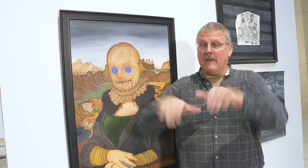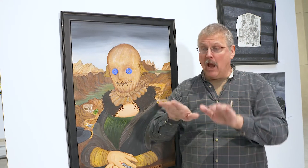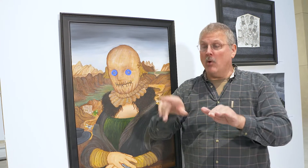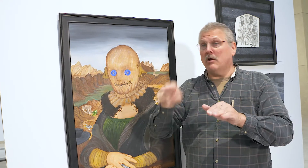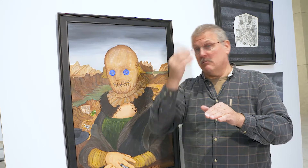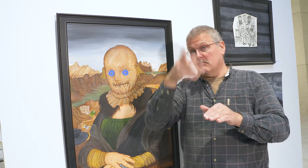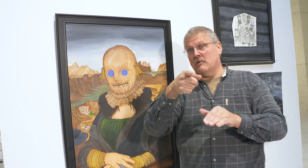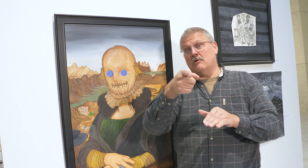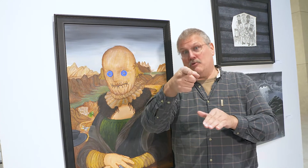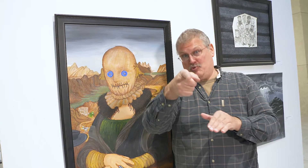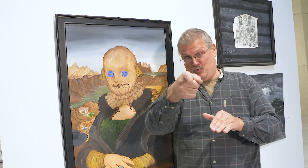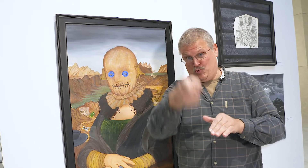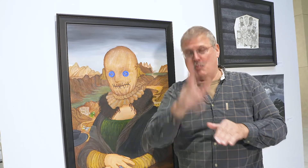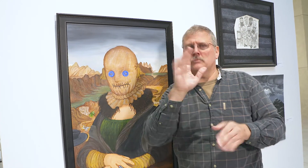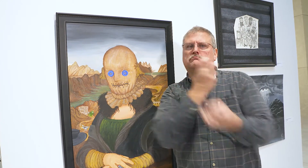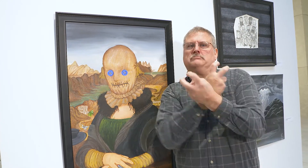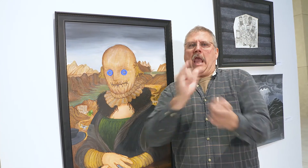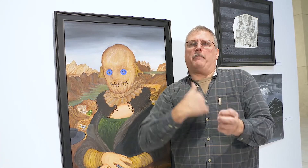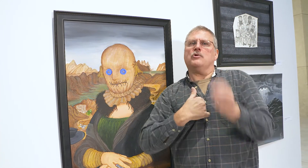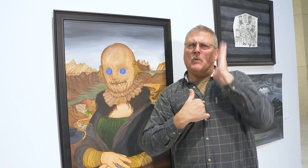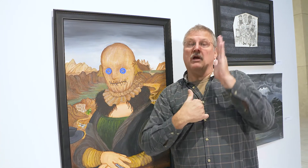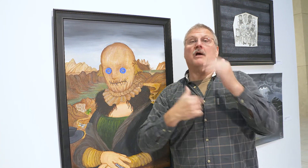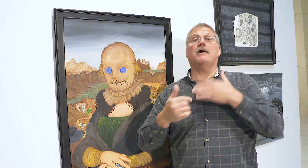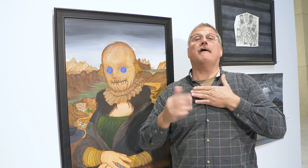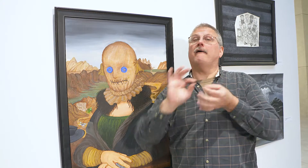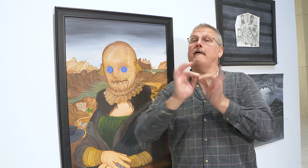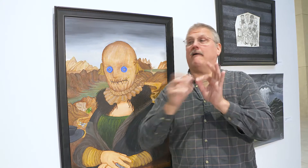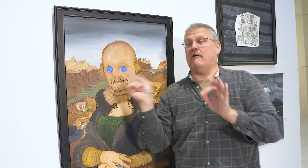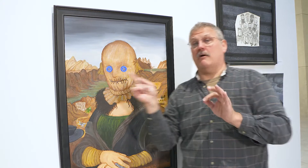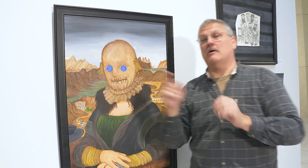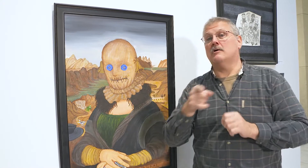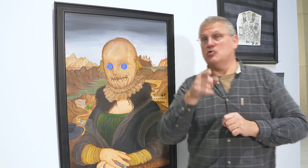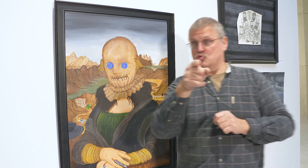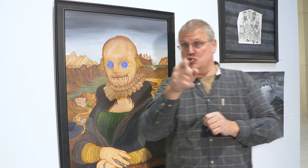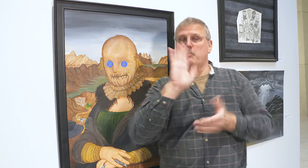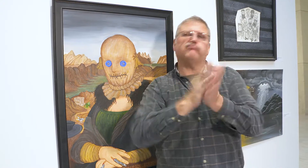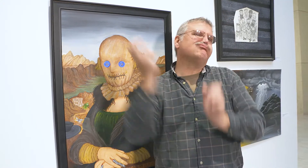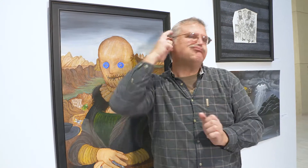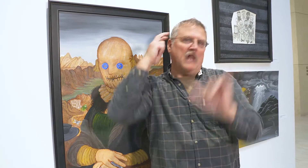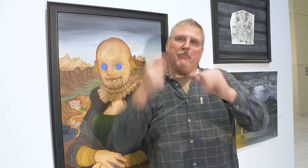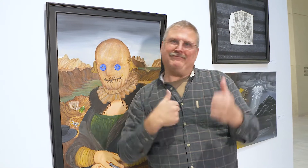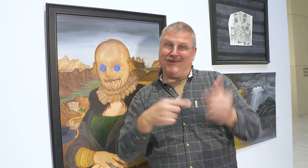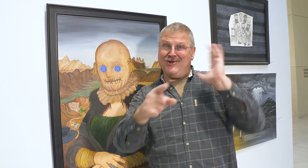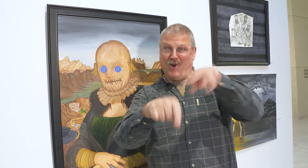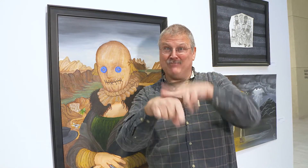It means when you are buried, you will become bones like me. My interpretation of the inscription is